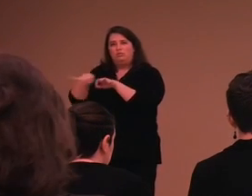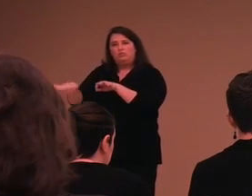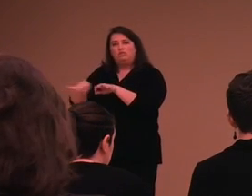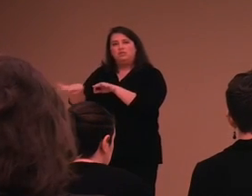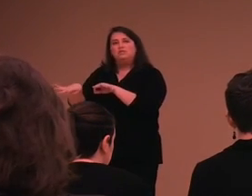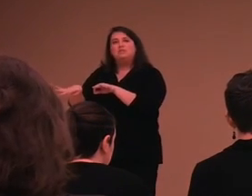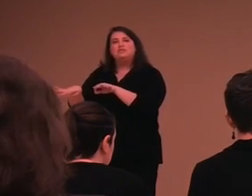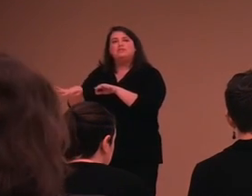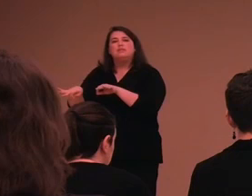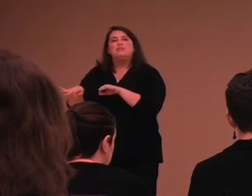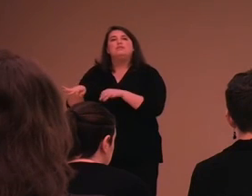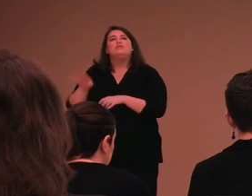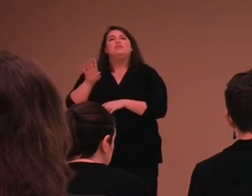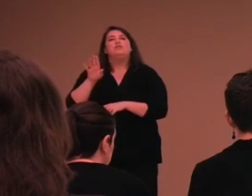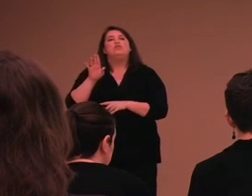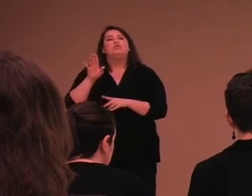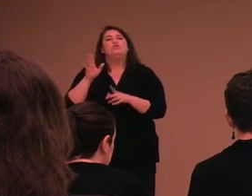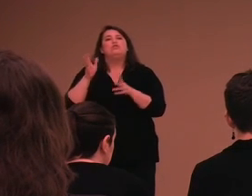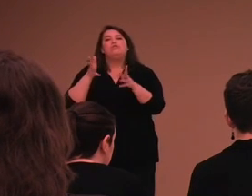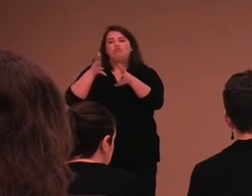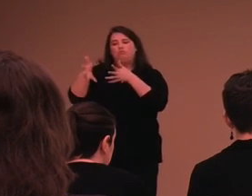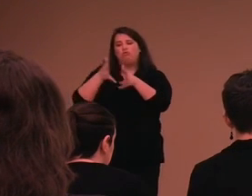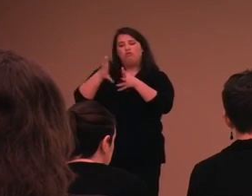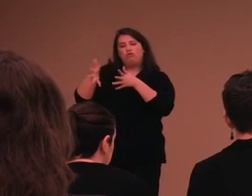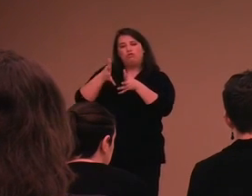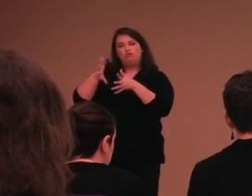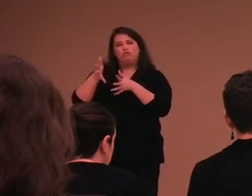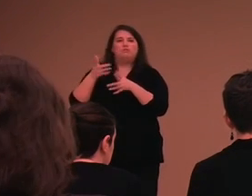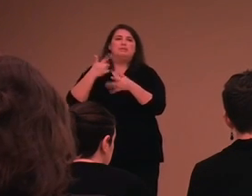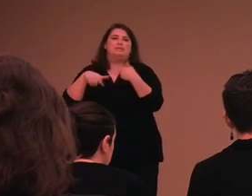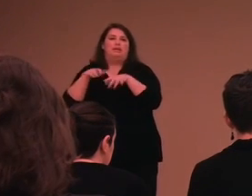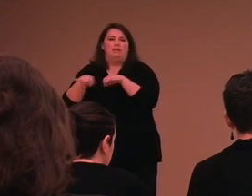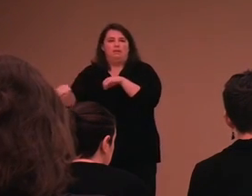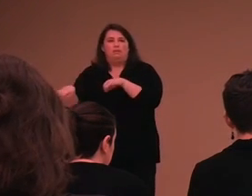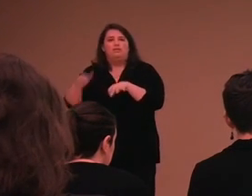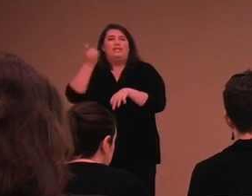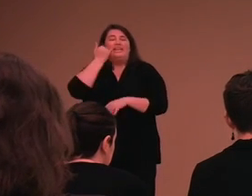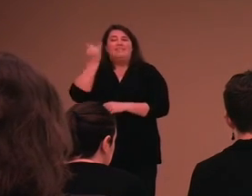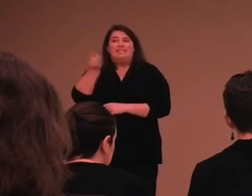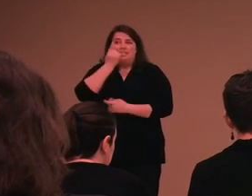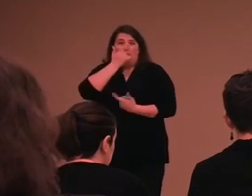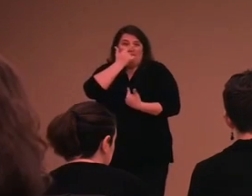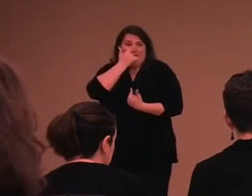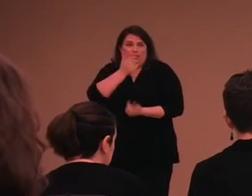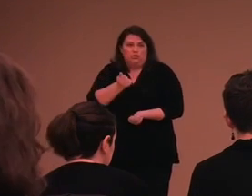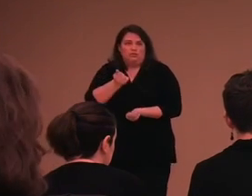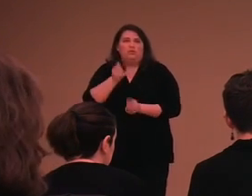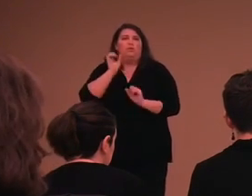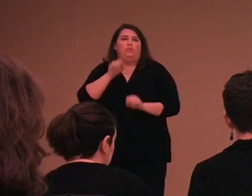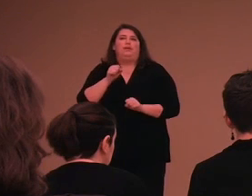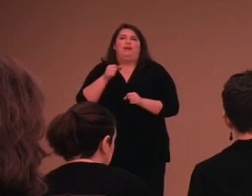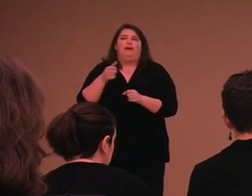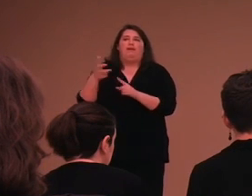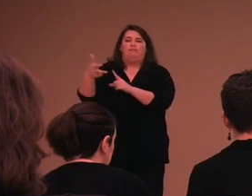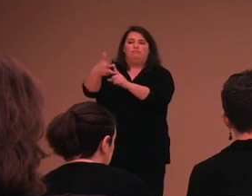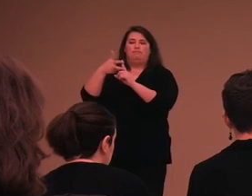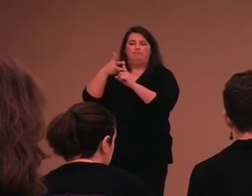There is a universal sign language And if someone is interested we are able to outsource that that need